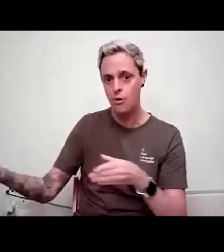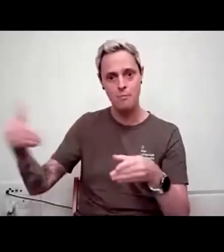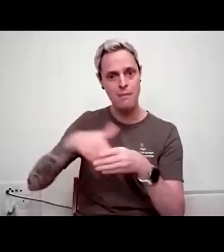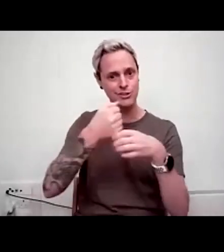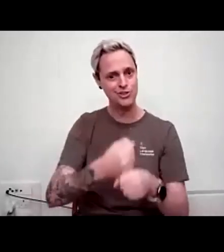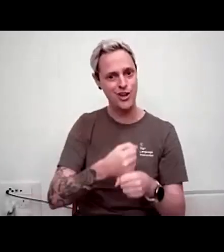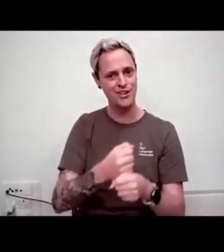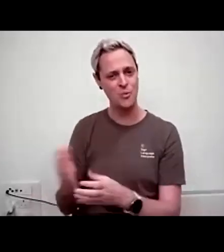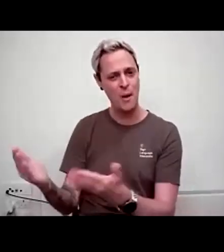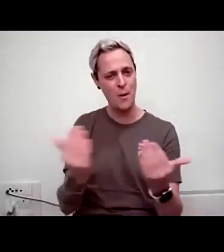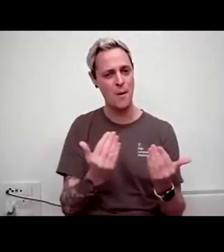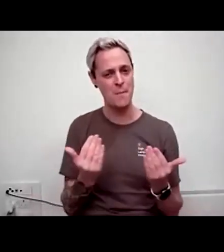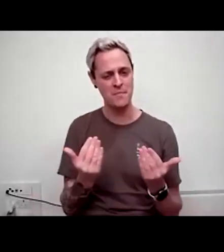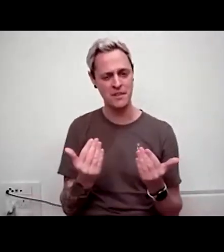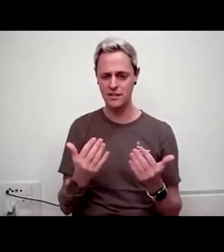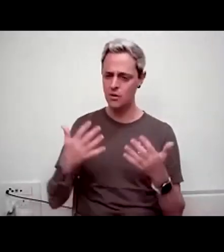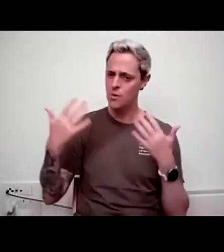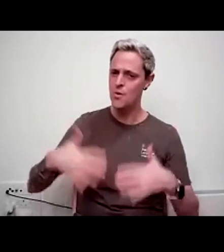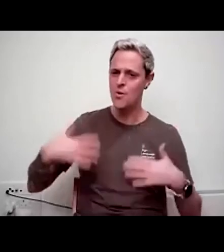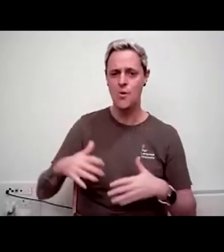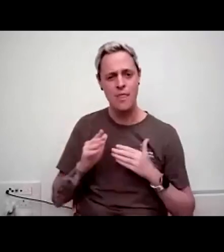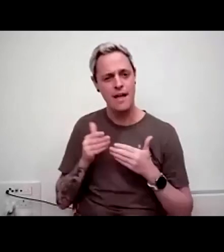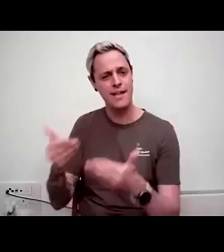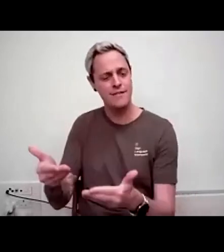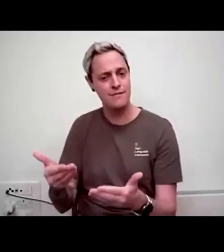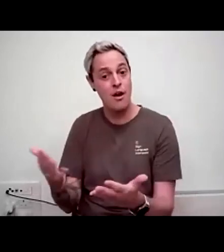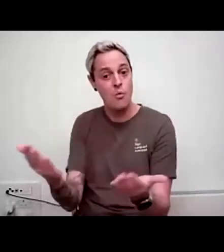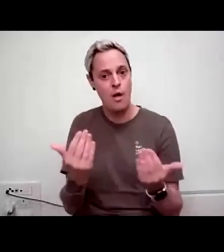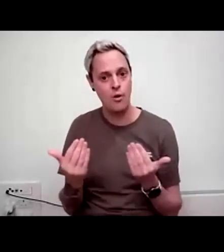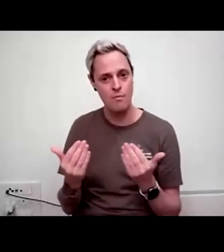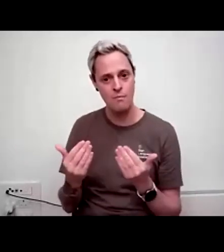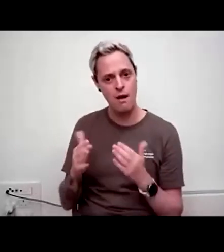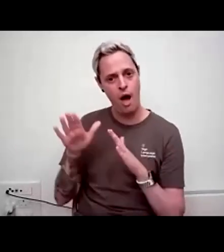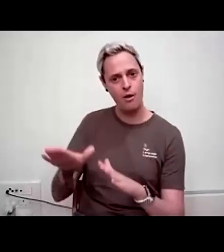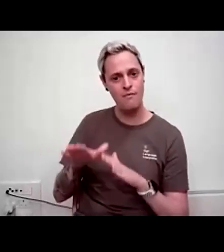So Philip's strange gift of welcome of comfort and of evangelism even